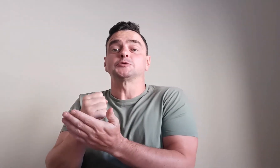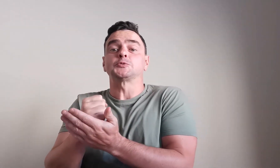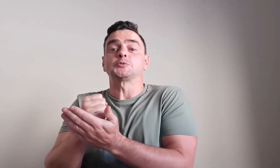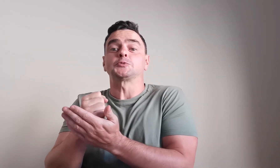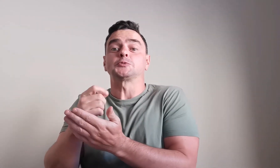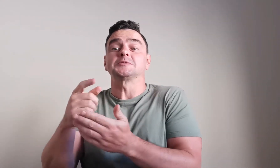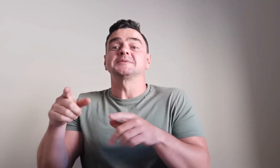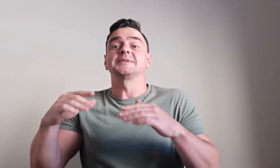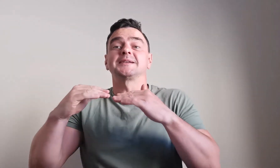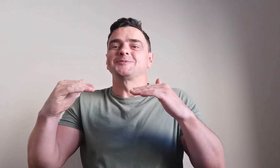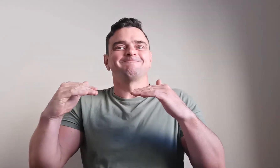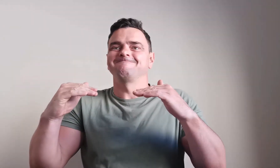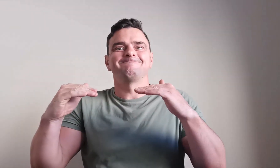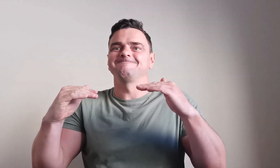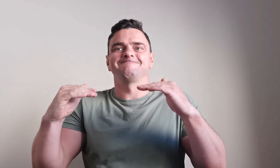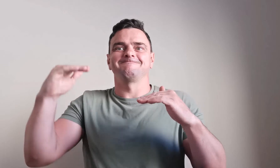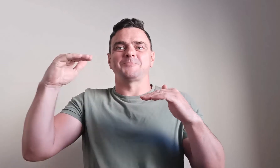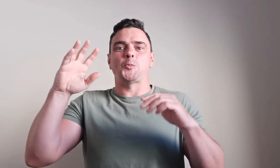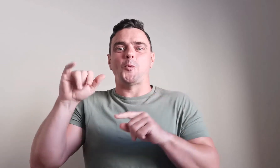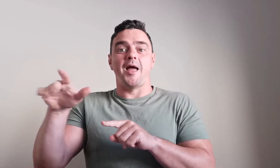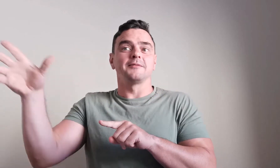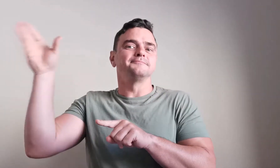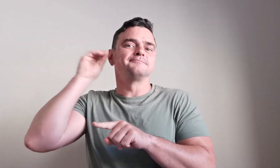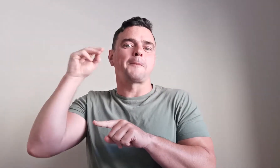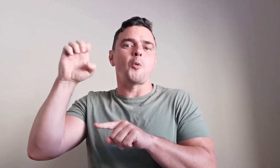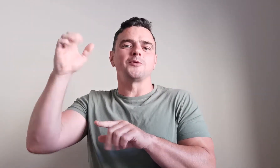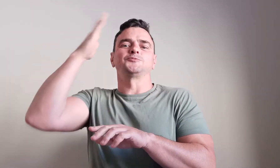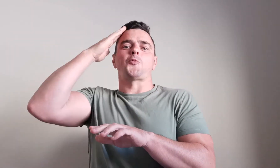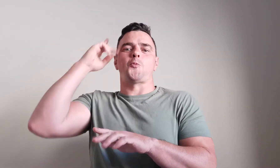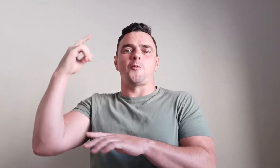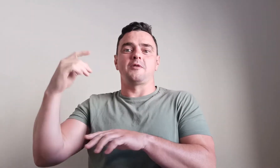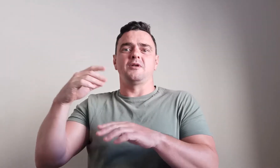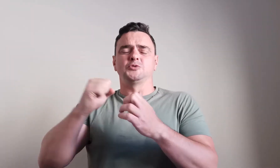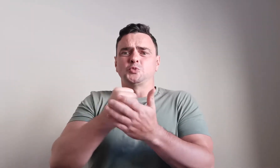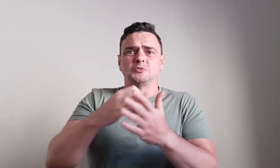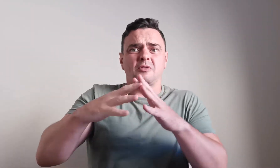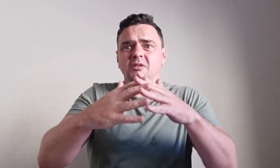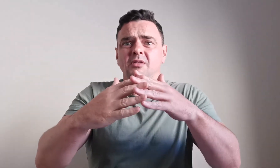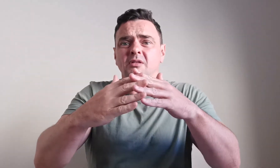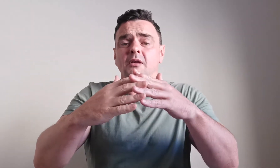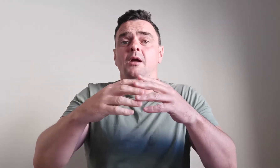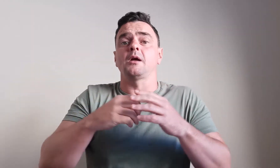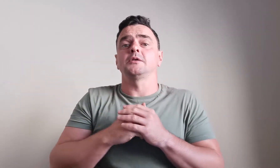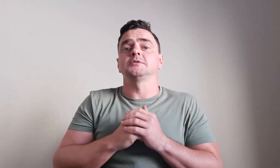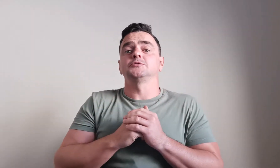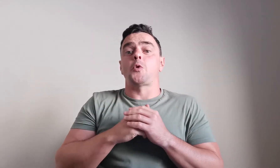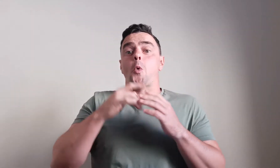maths, the mode. And hearing students are advantaged in this way. They can hear the one term, 'mode', learn it in the right